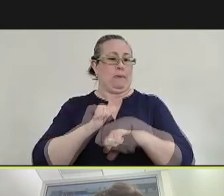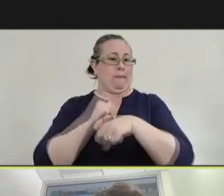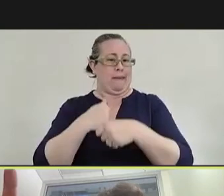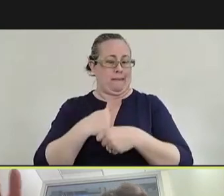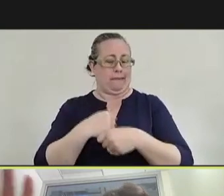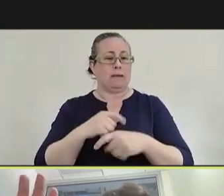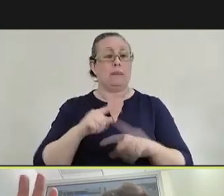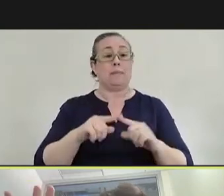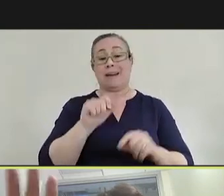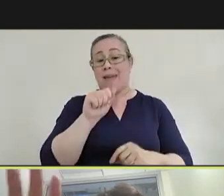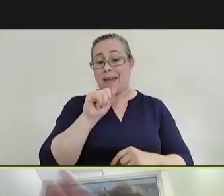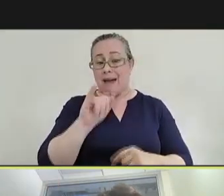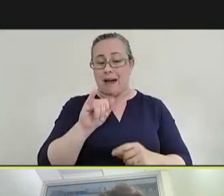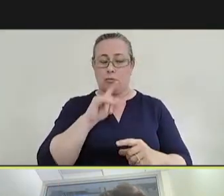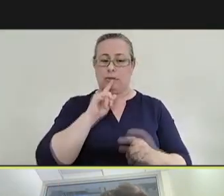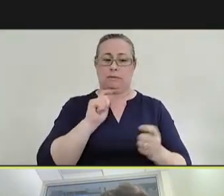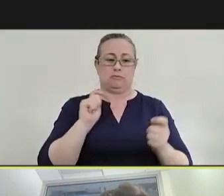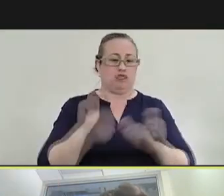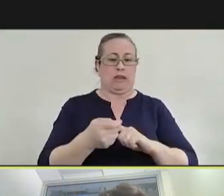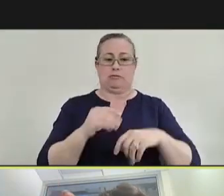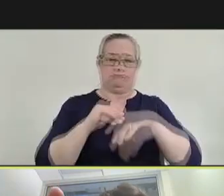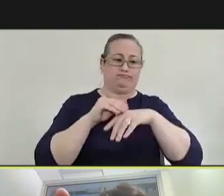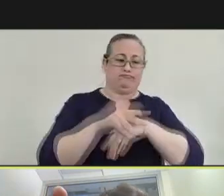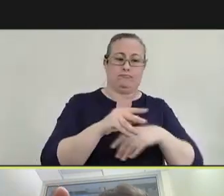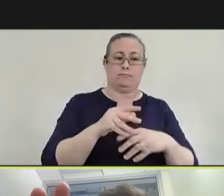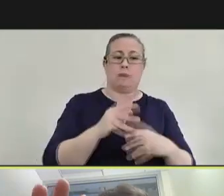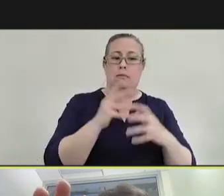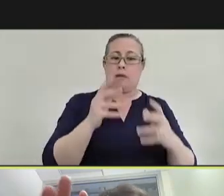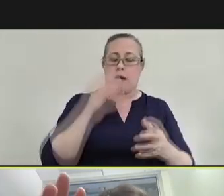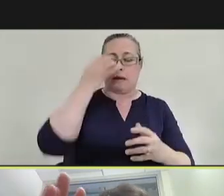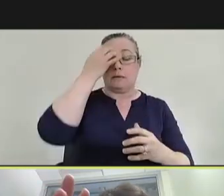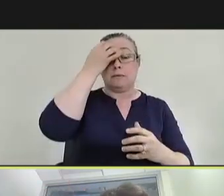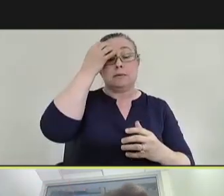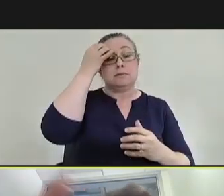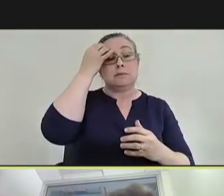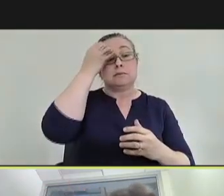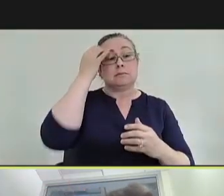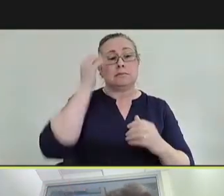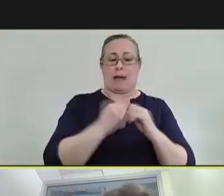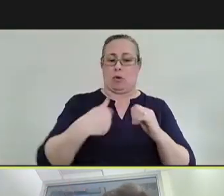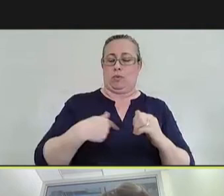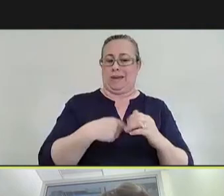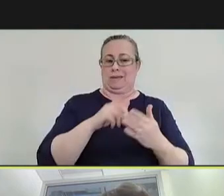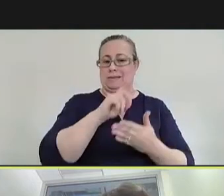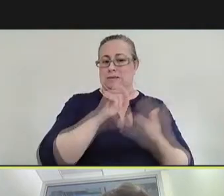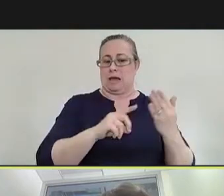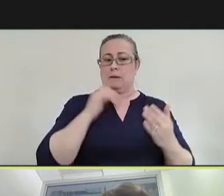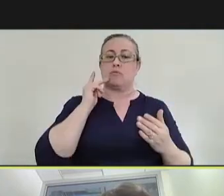AI has changed a lot of how we've you know, design proteins, you know, before we used,